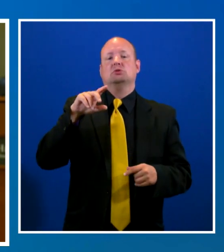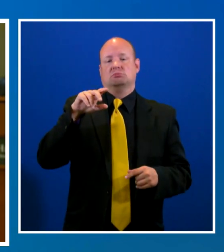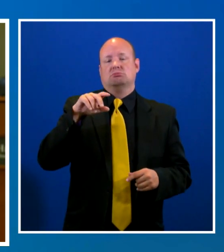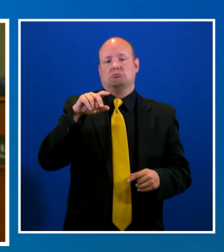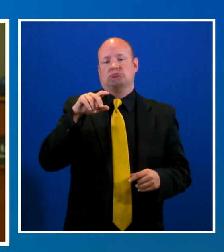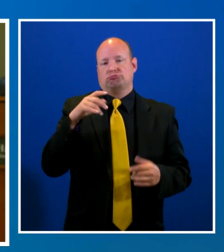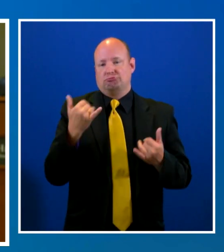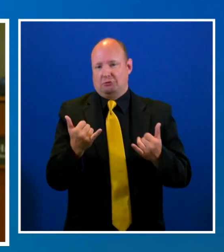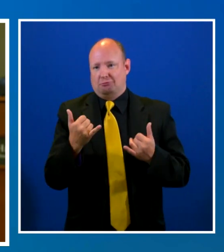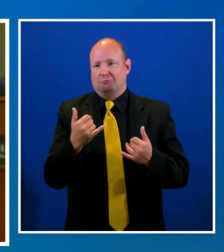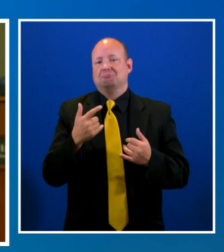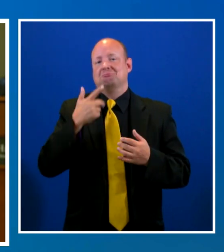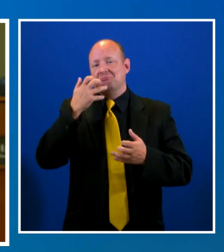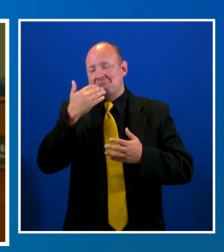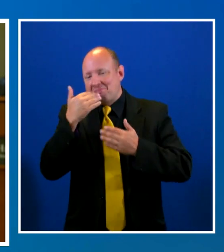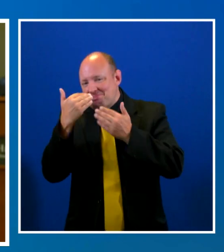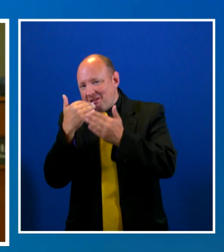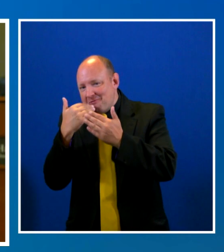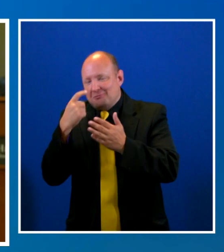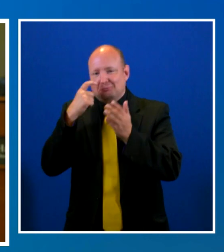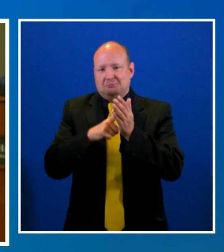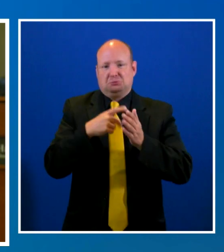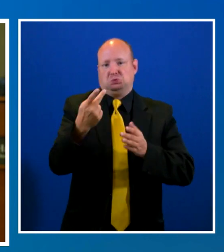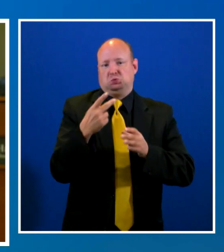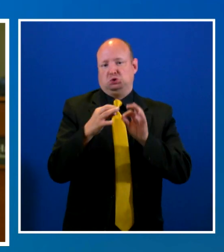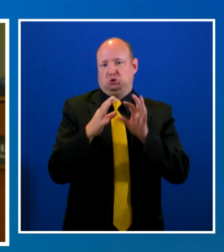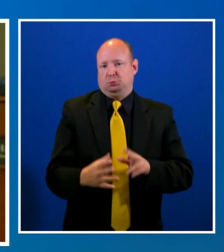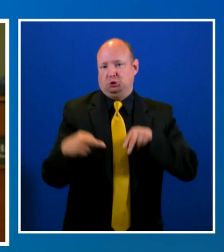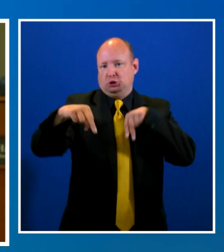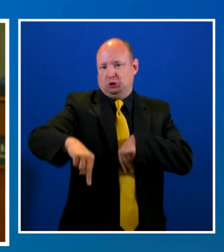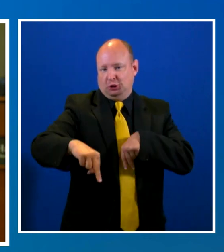This week the alarming surge in COVID cases continues.